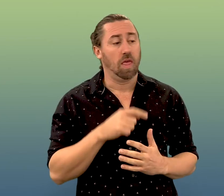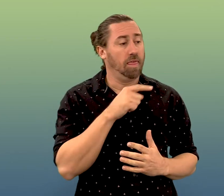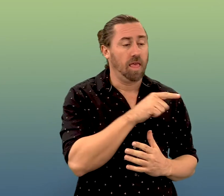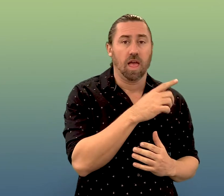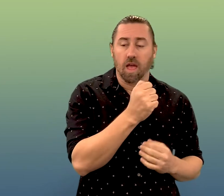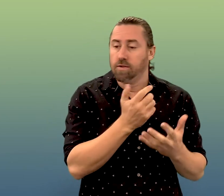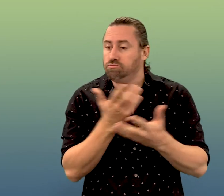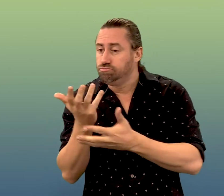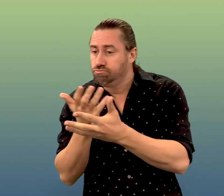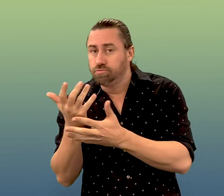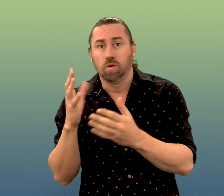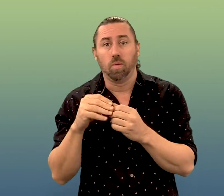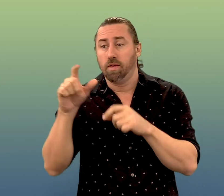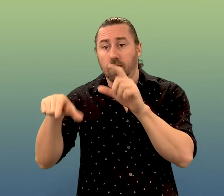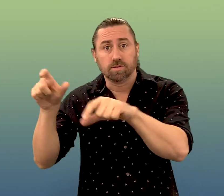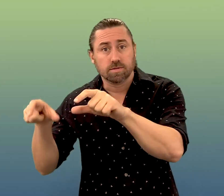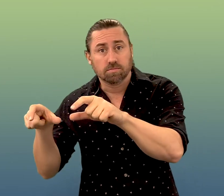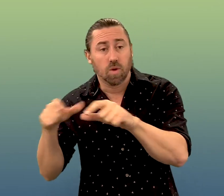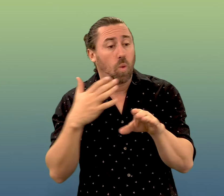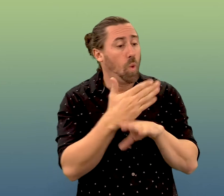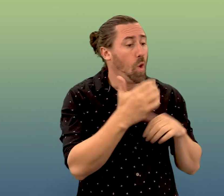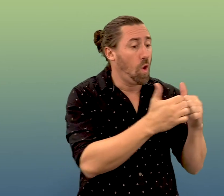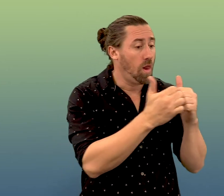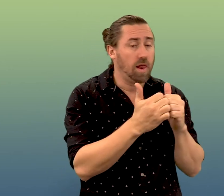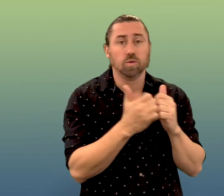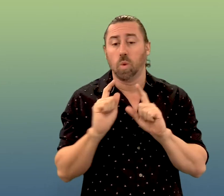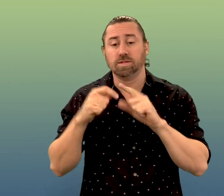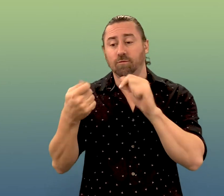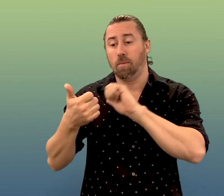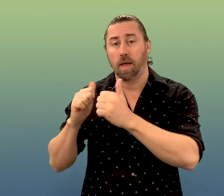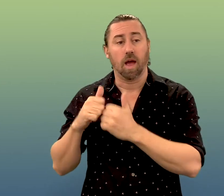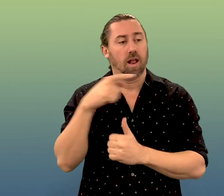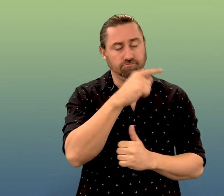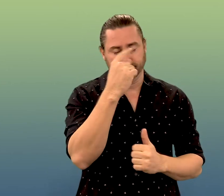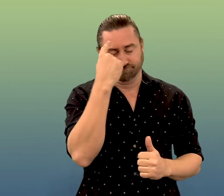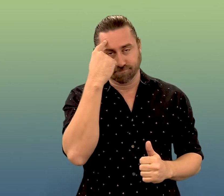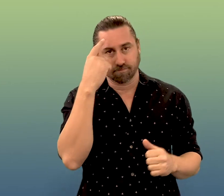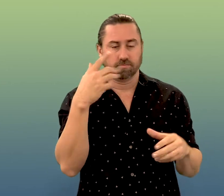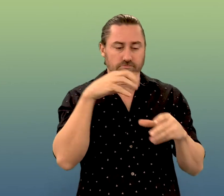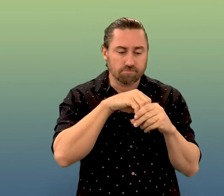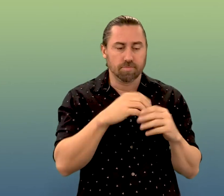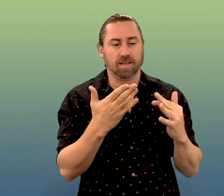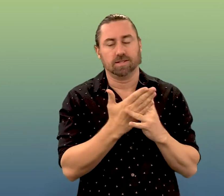They are inclusive when interacting and communicating with customers, colleagues and delivery partners.